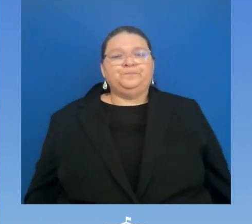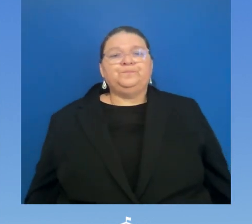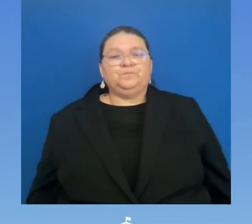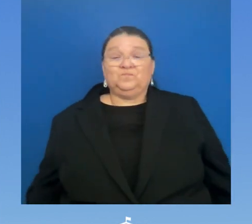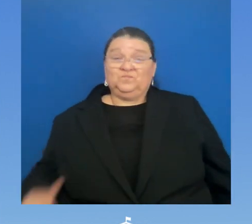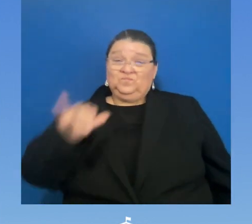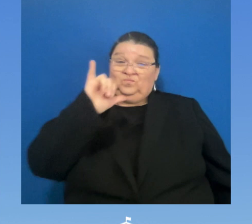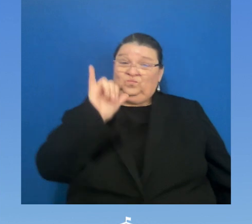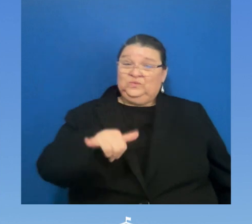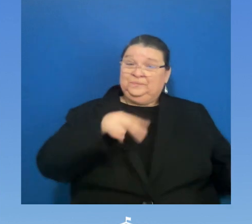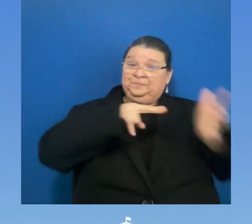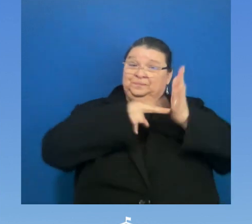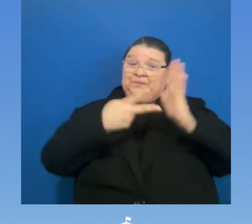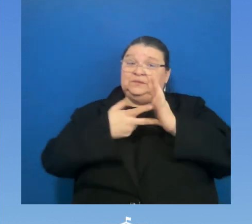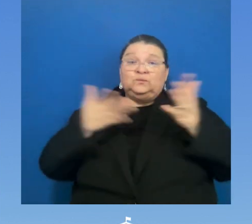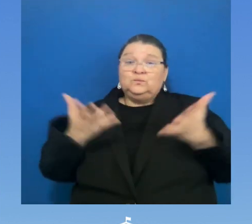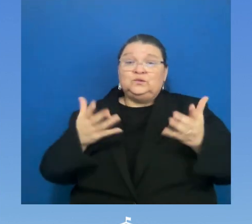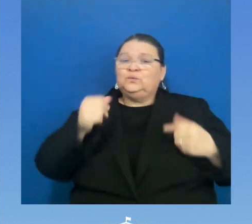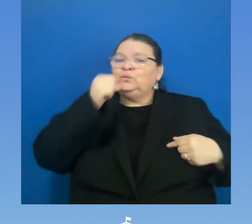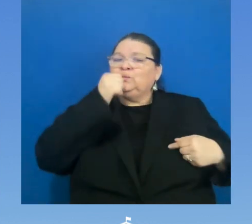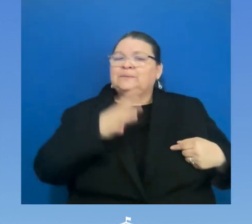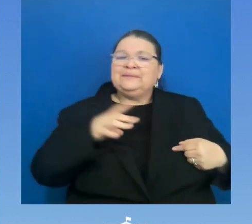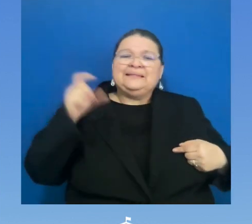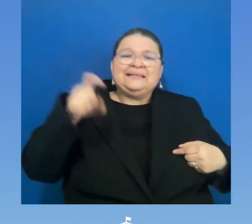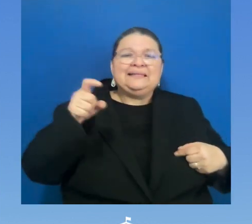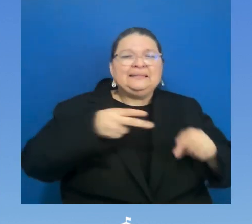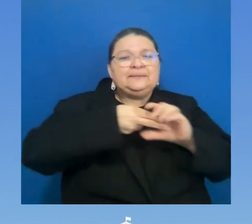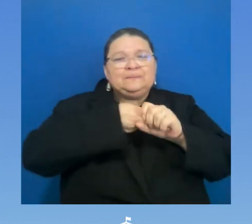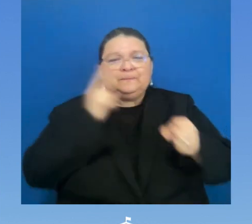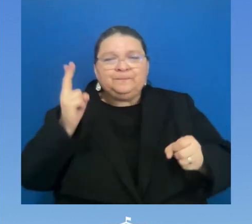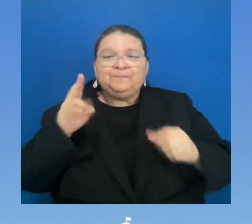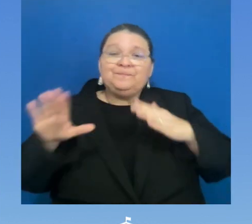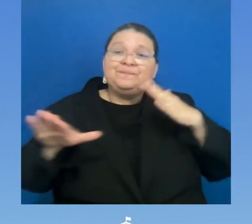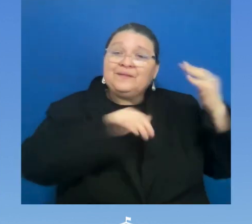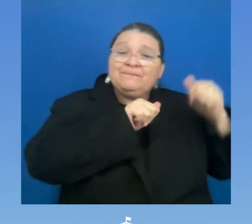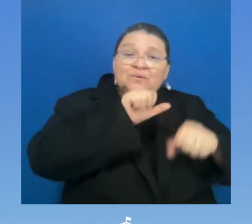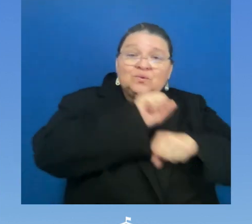take on jobs with unpredictable schedules and work fewer hours.